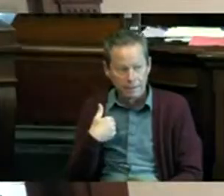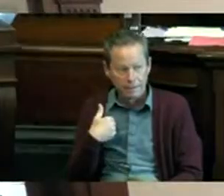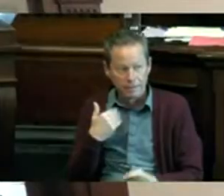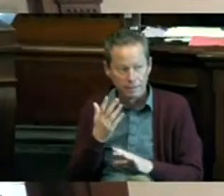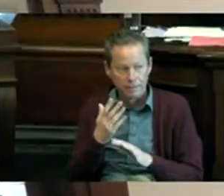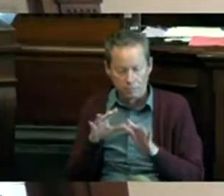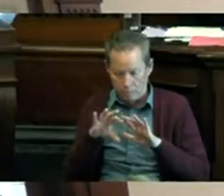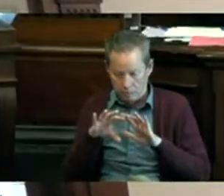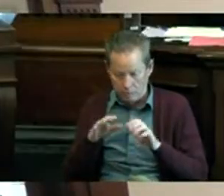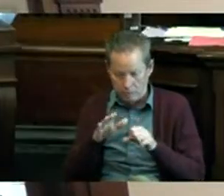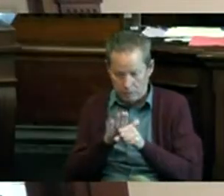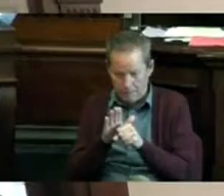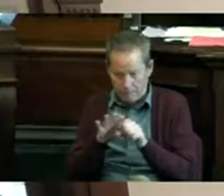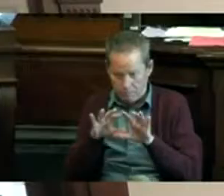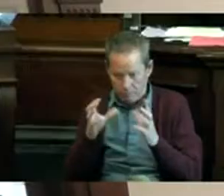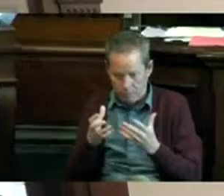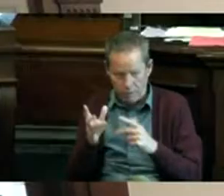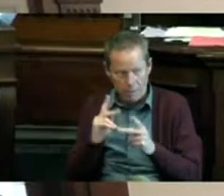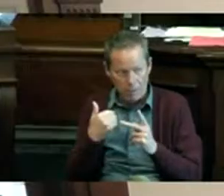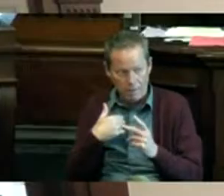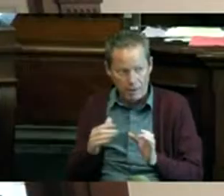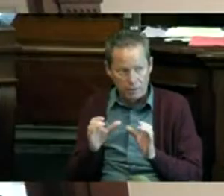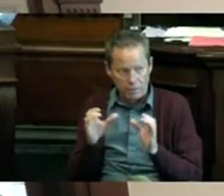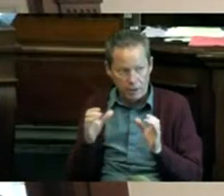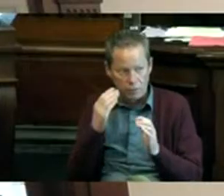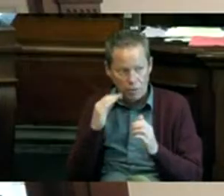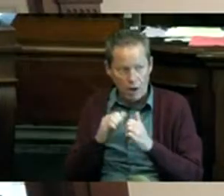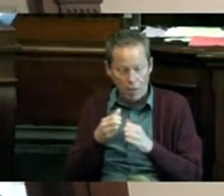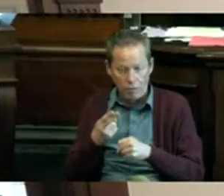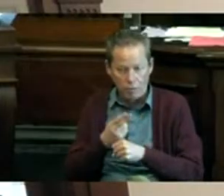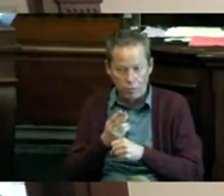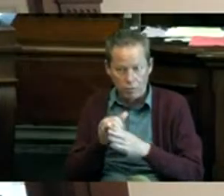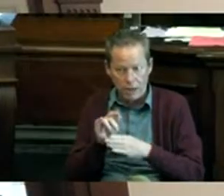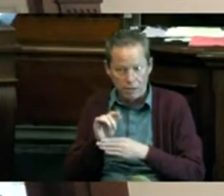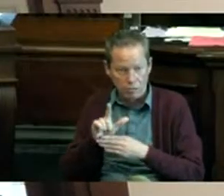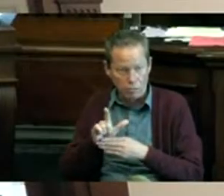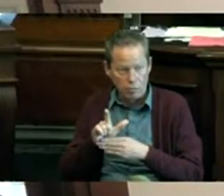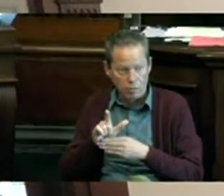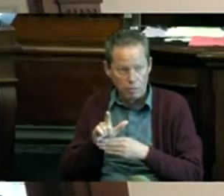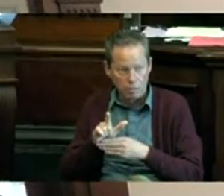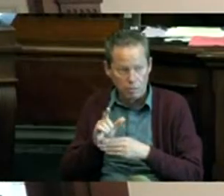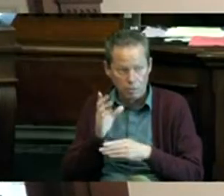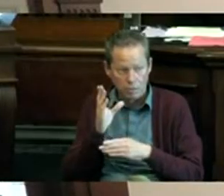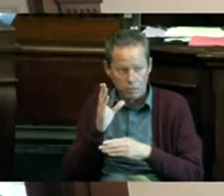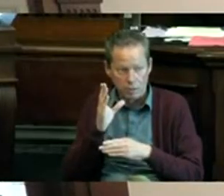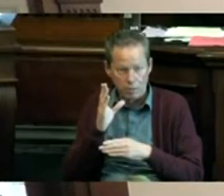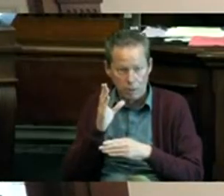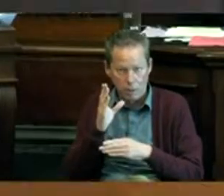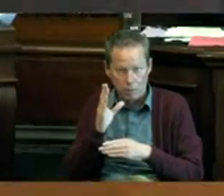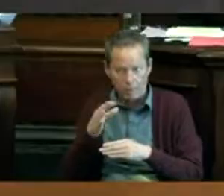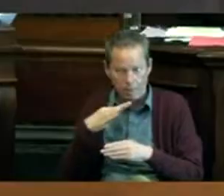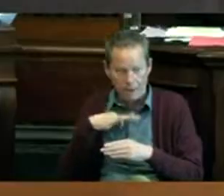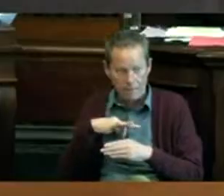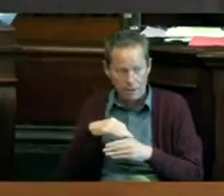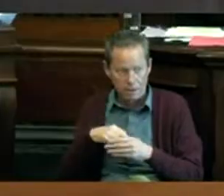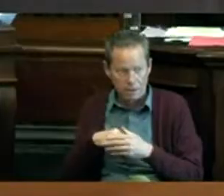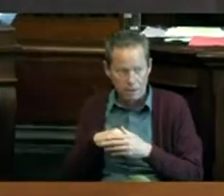because because, you know, at least at the PMO. Yeah okay. So we have a we have a significant body of people who have that